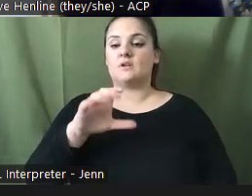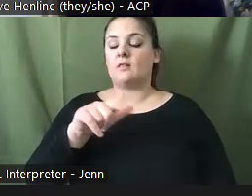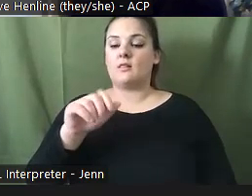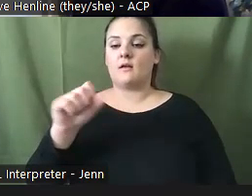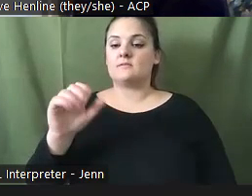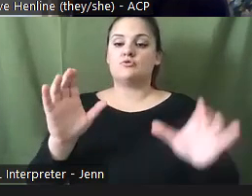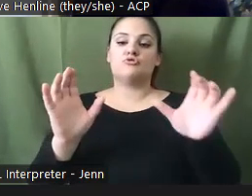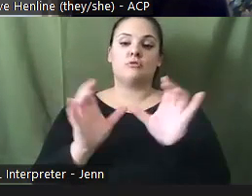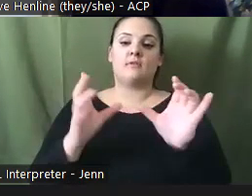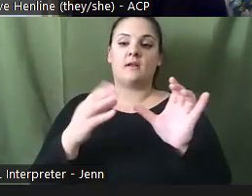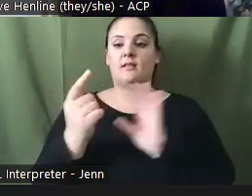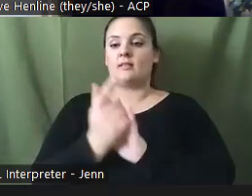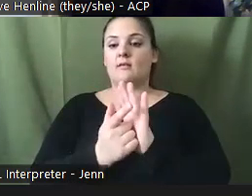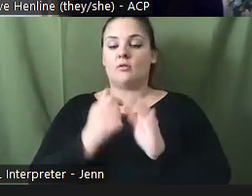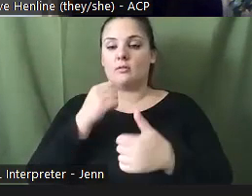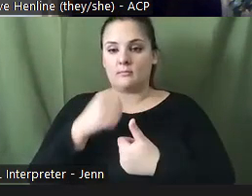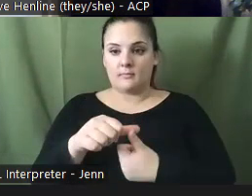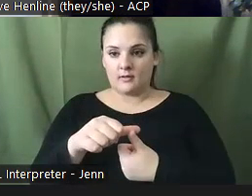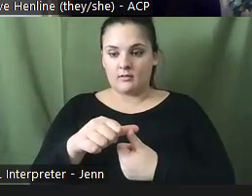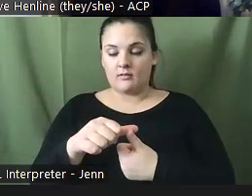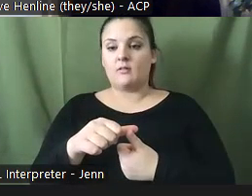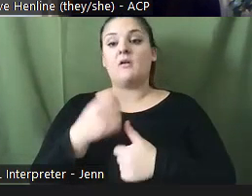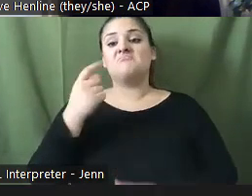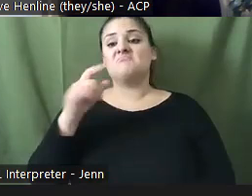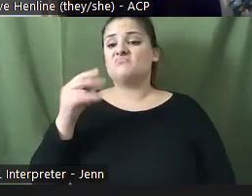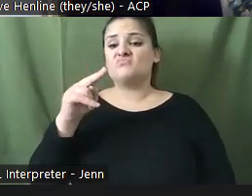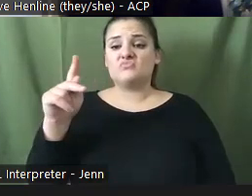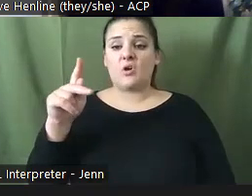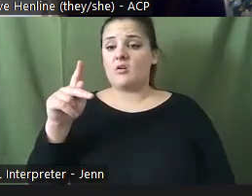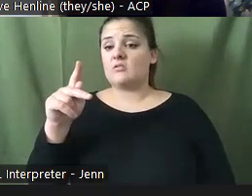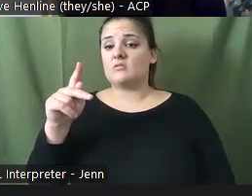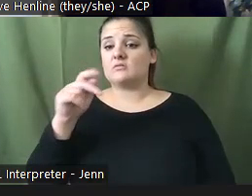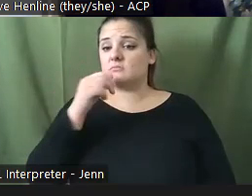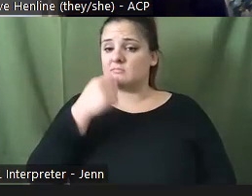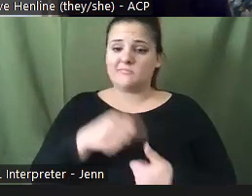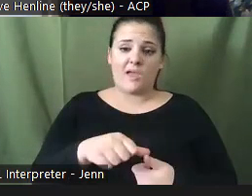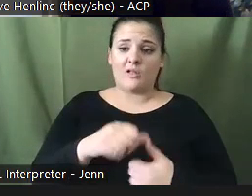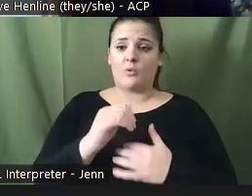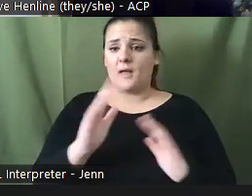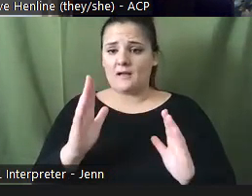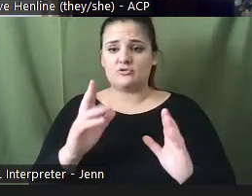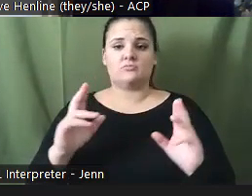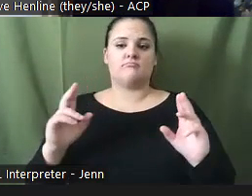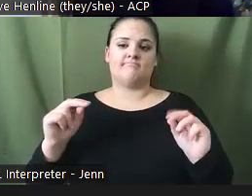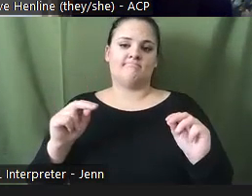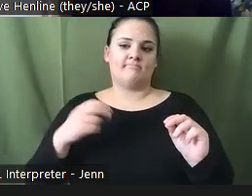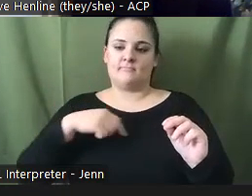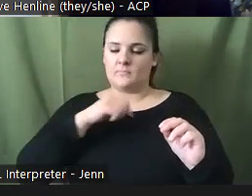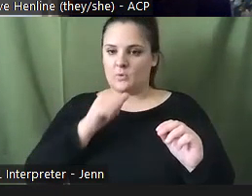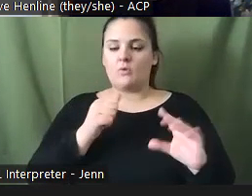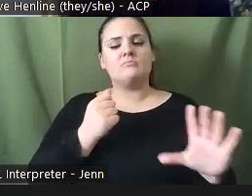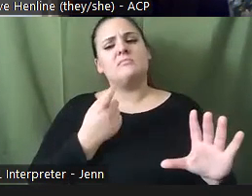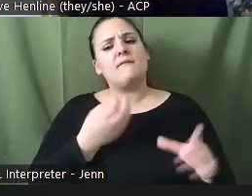legal mail. We do not forward junk mail or packages, with just a few exceptions with packages.